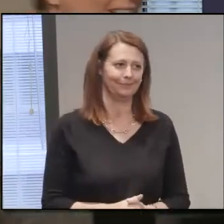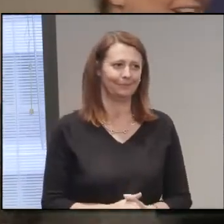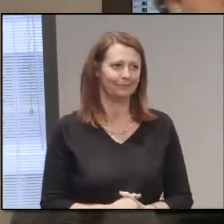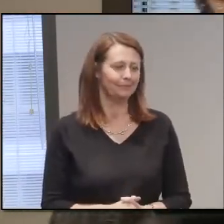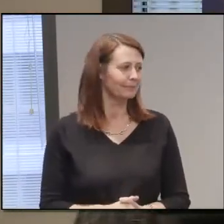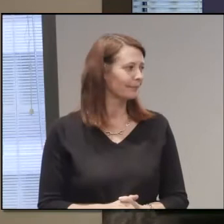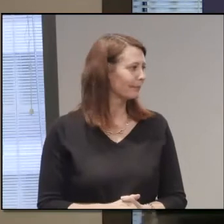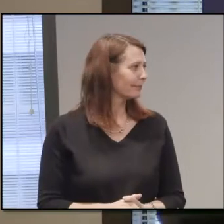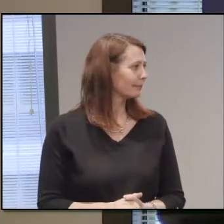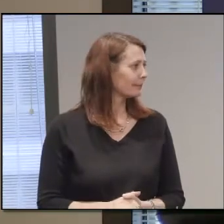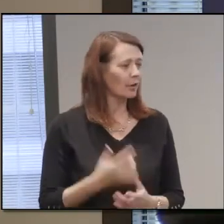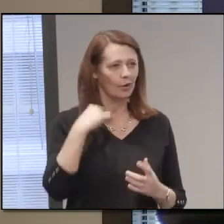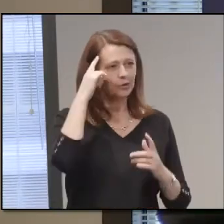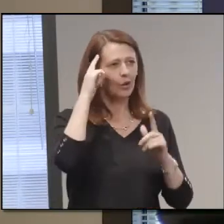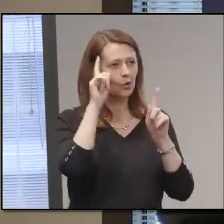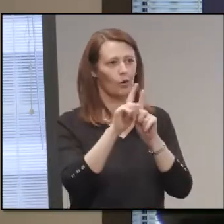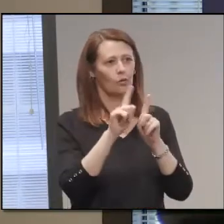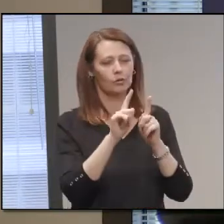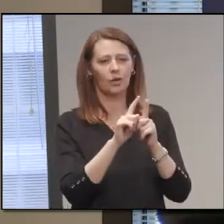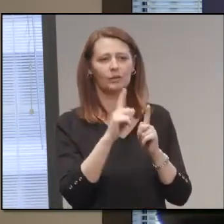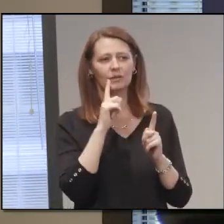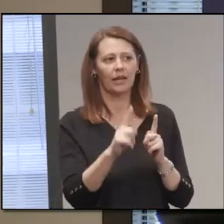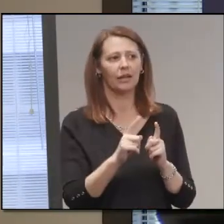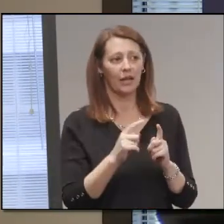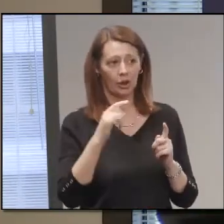I also thought it's worth making a point, just because you have